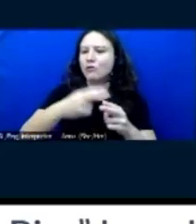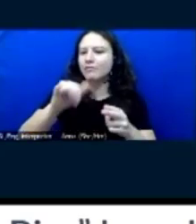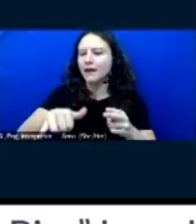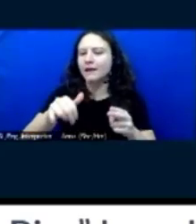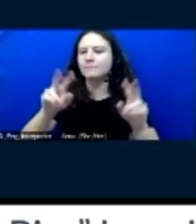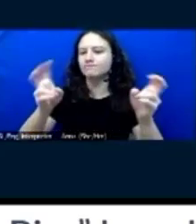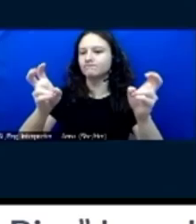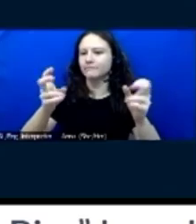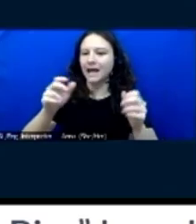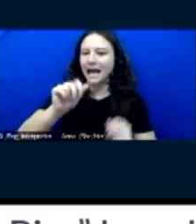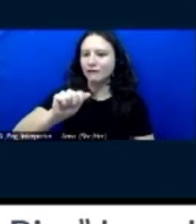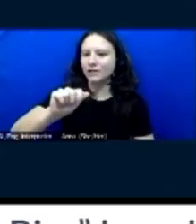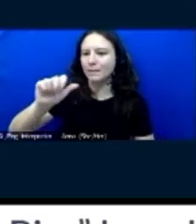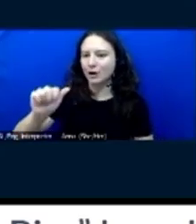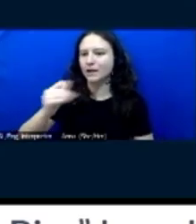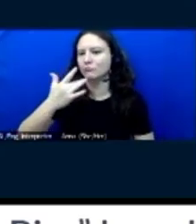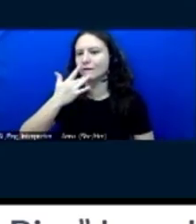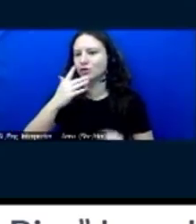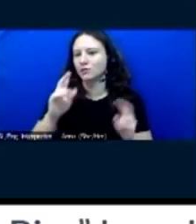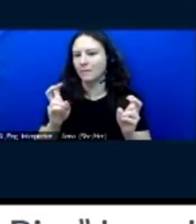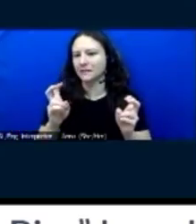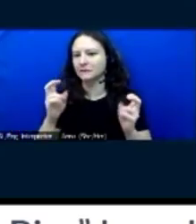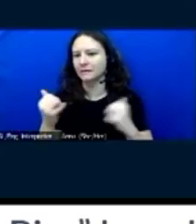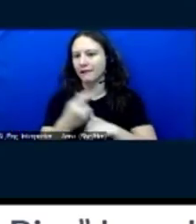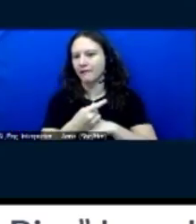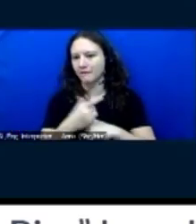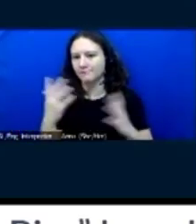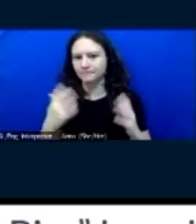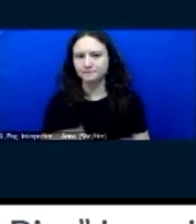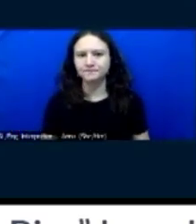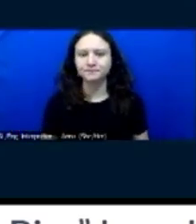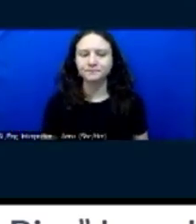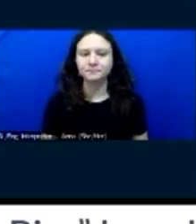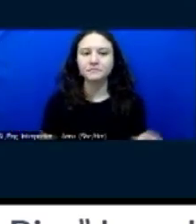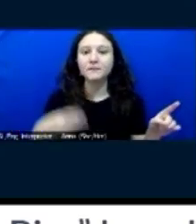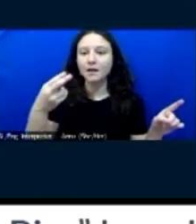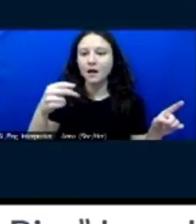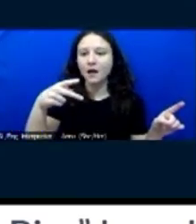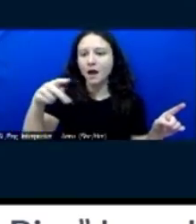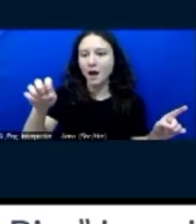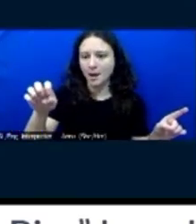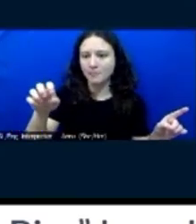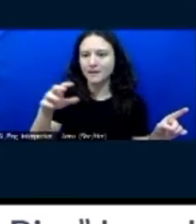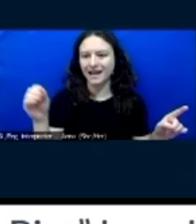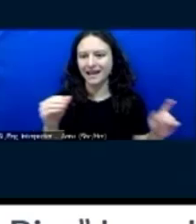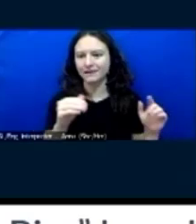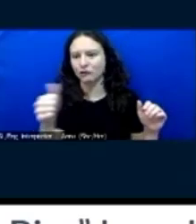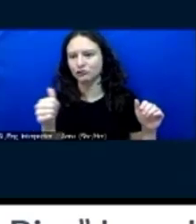So, Hoppe and colleagues then also observed that the award rates differ